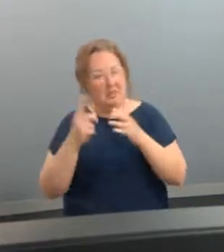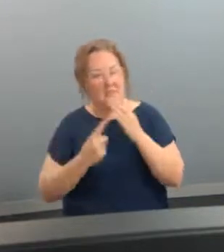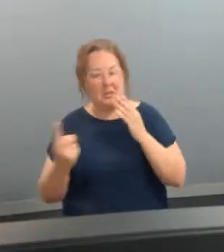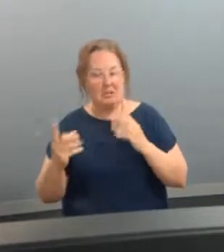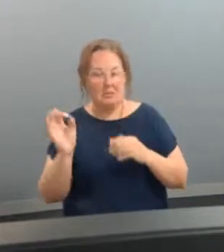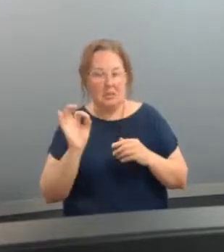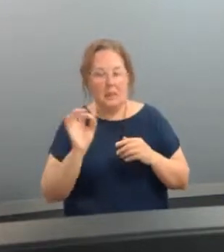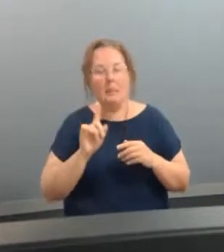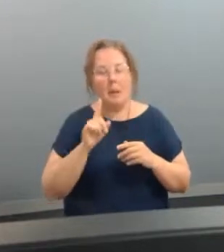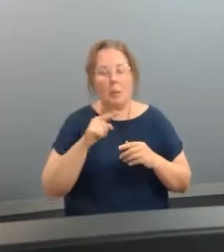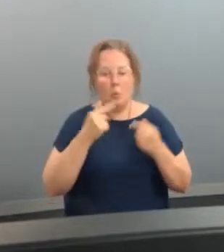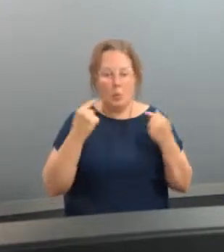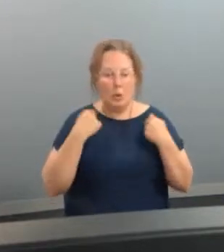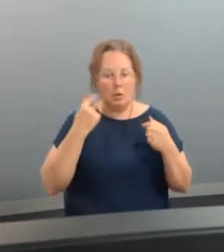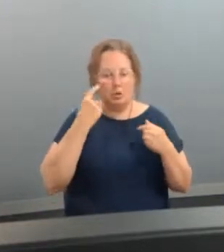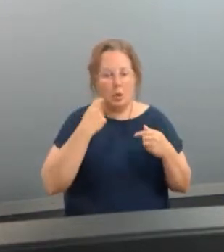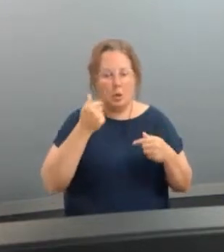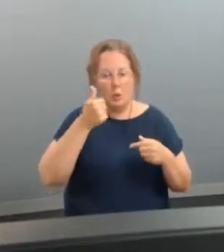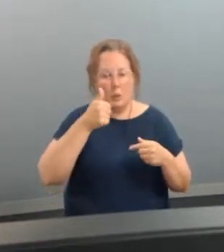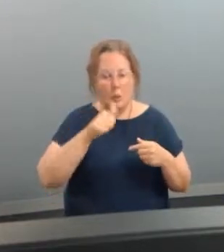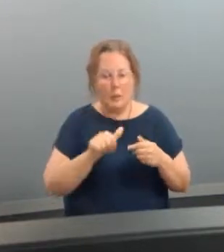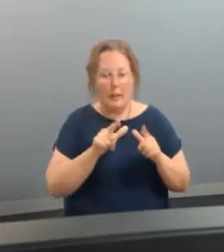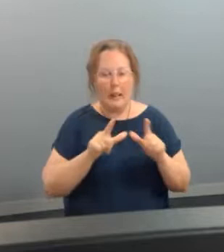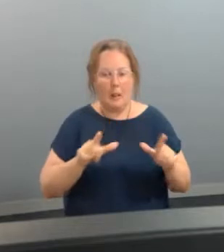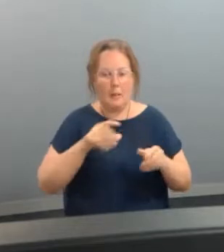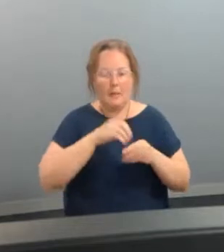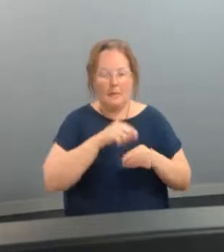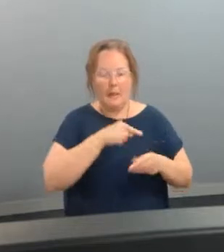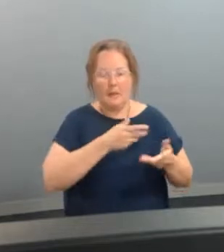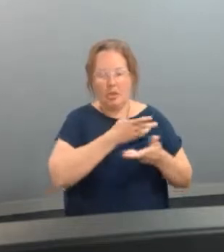are paid for by the agency, but we are trying to use a